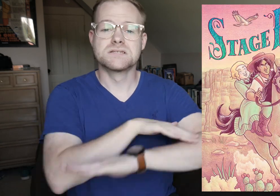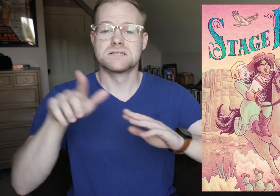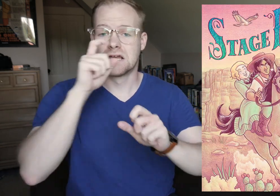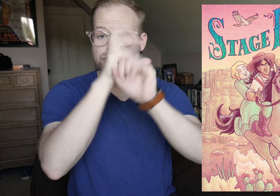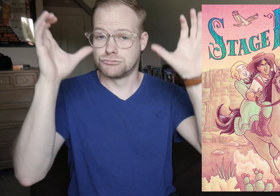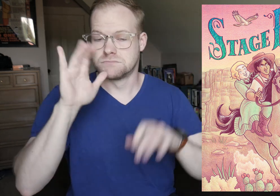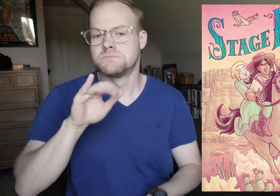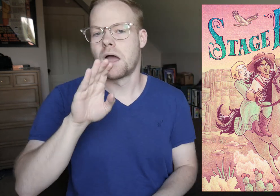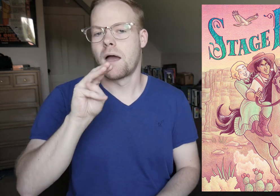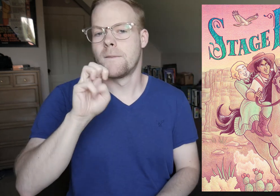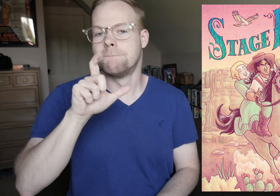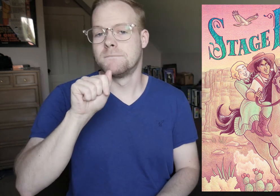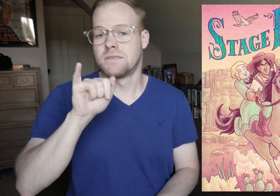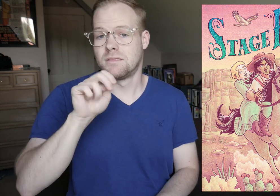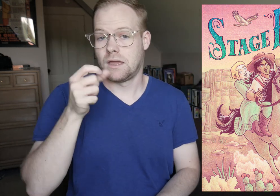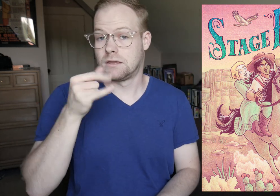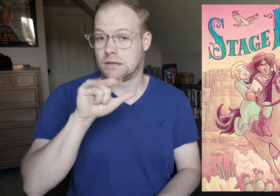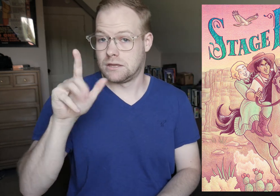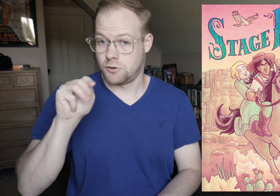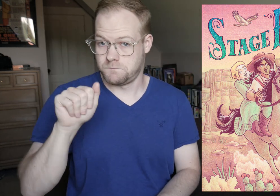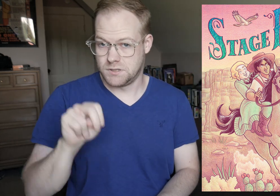Stage Dreams by Melaine Gillman.